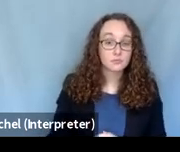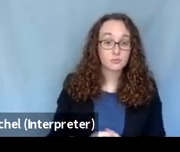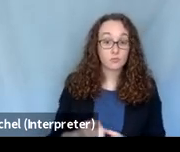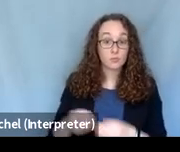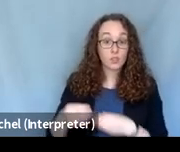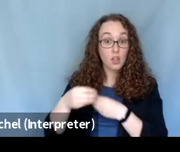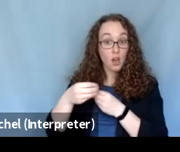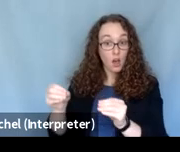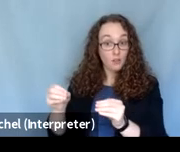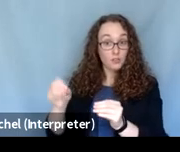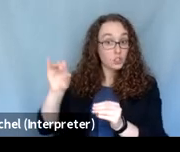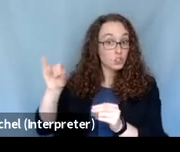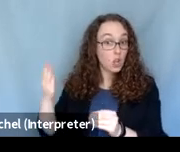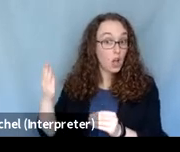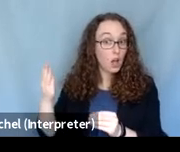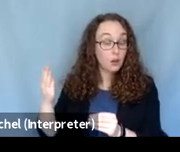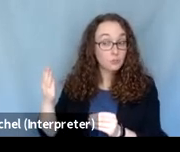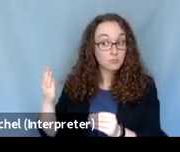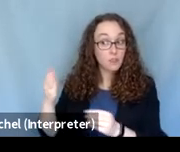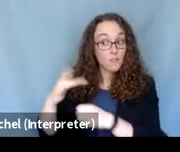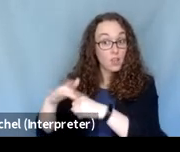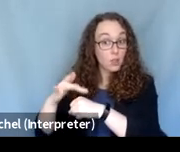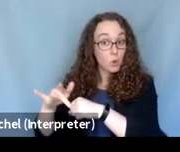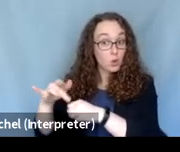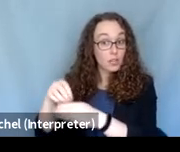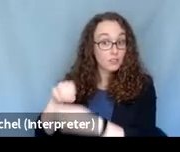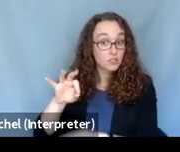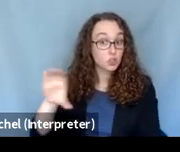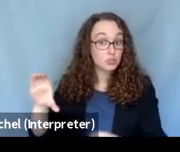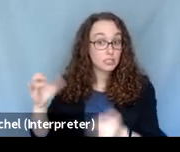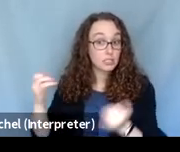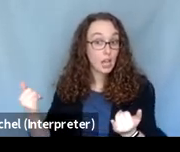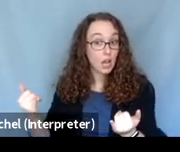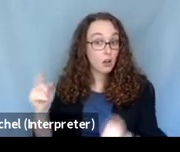FCC that I can apply for.